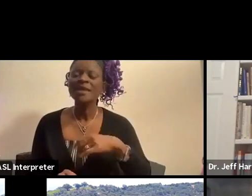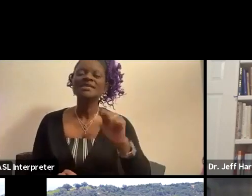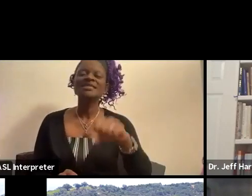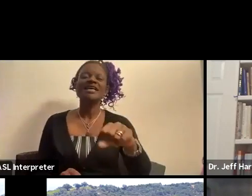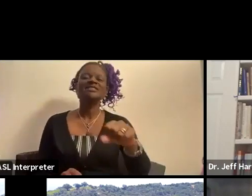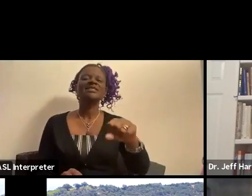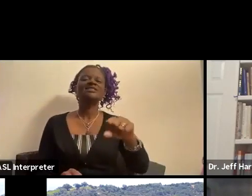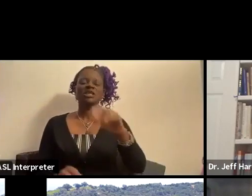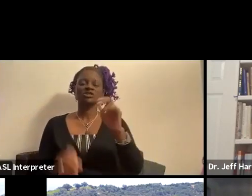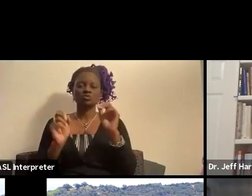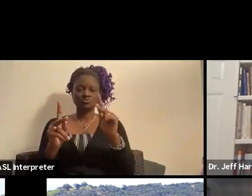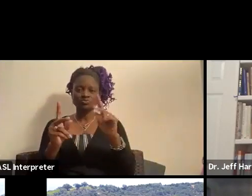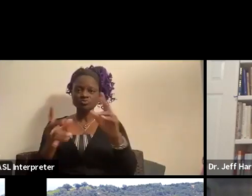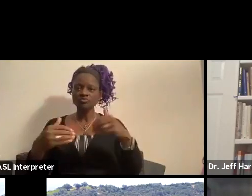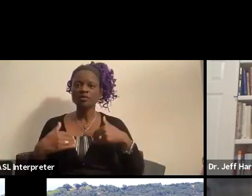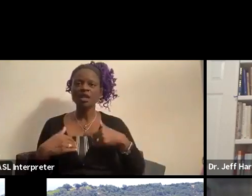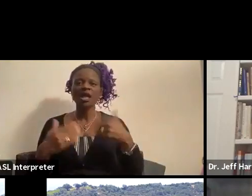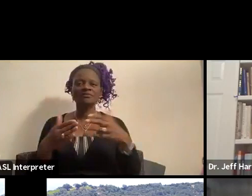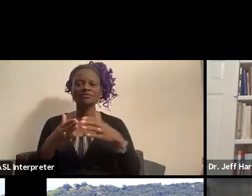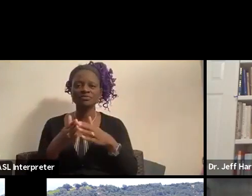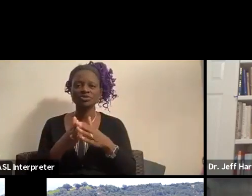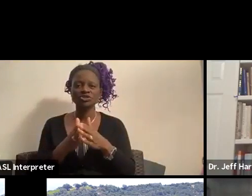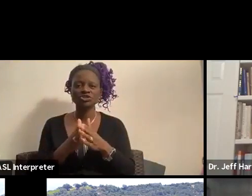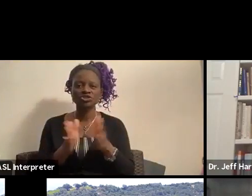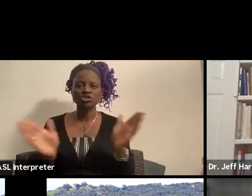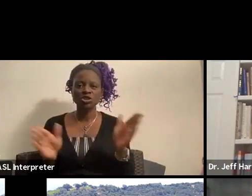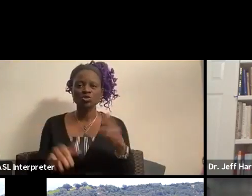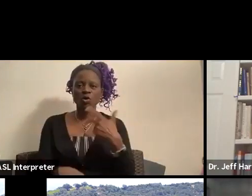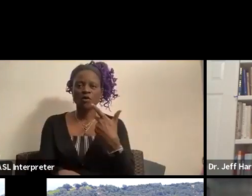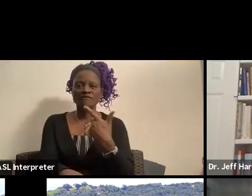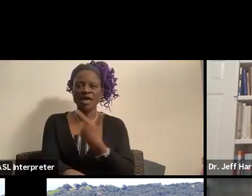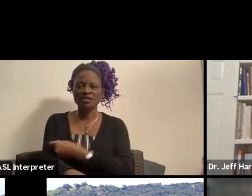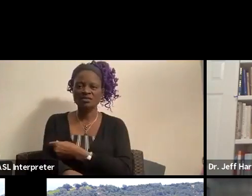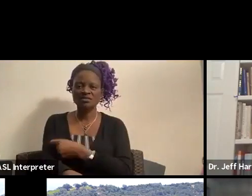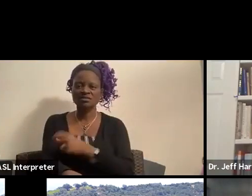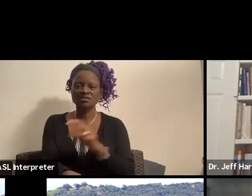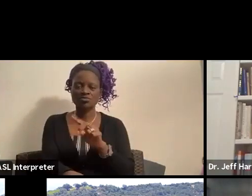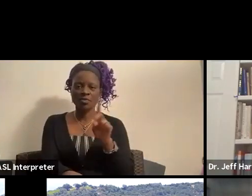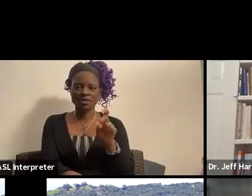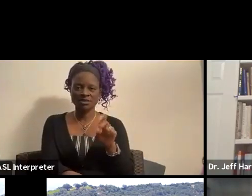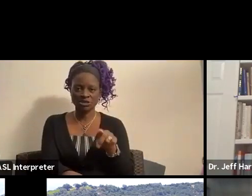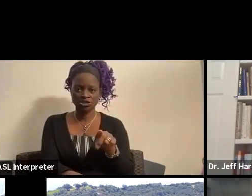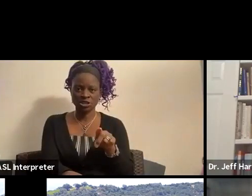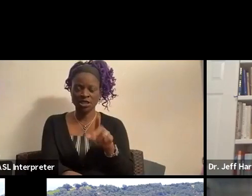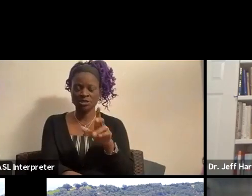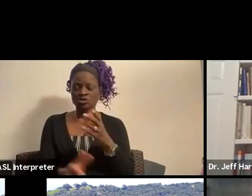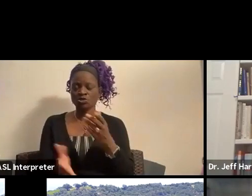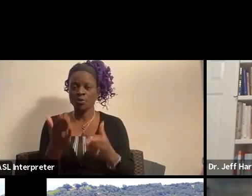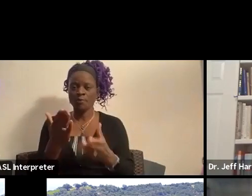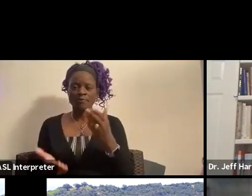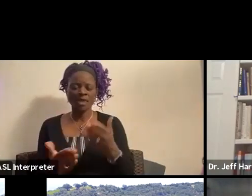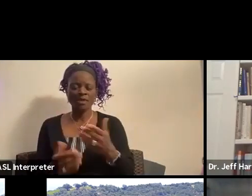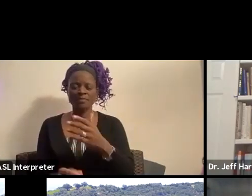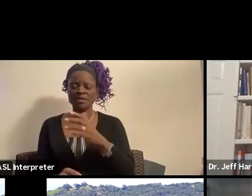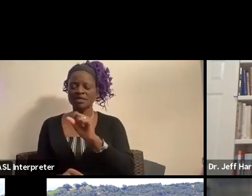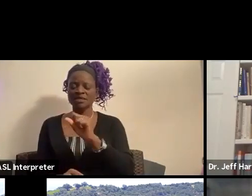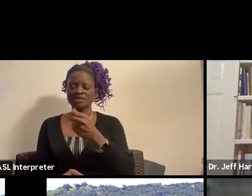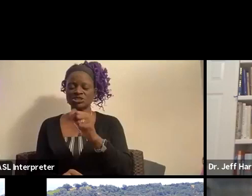I have some general vaccine questions that perhaps Dr. Chindi would prefer to handle, but if